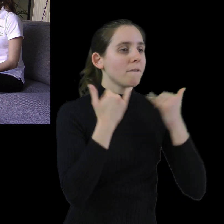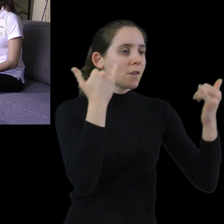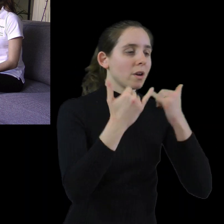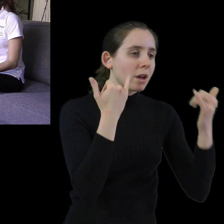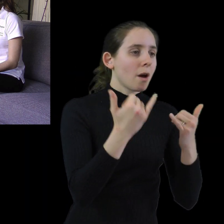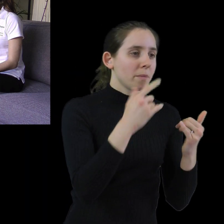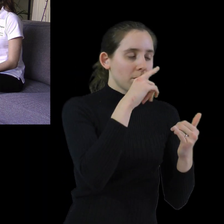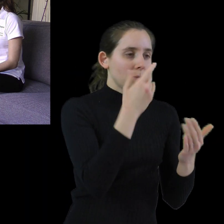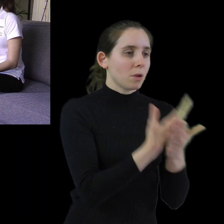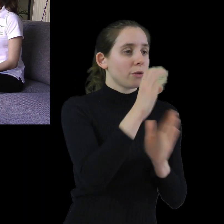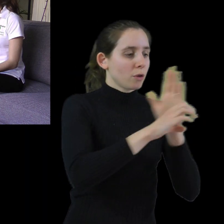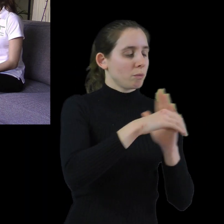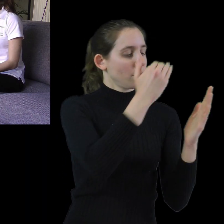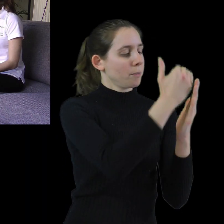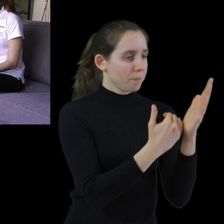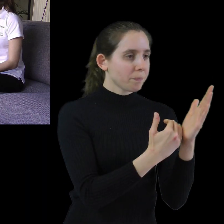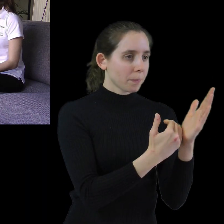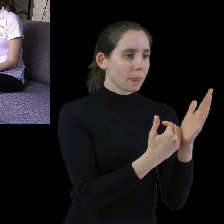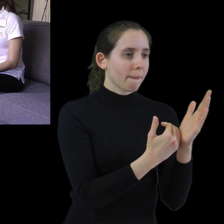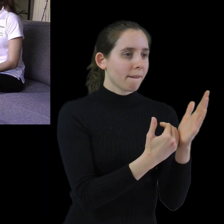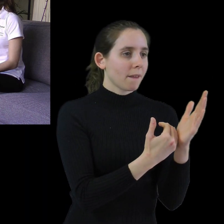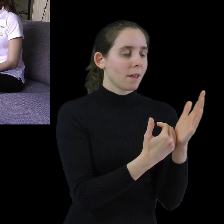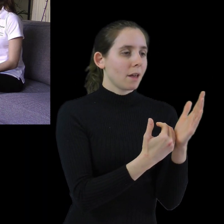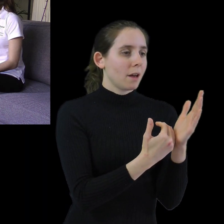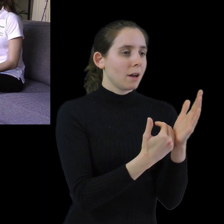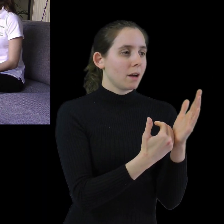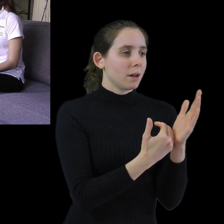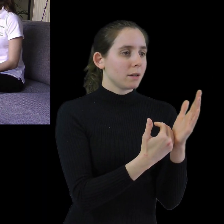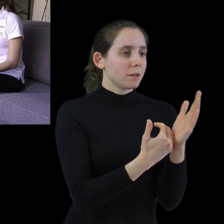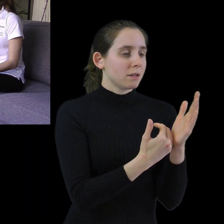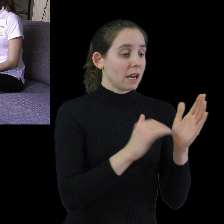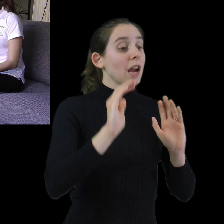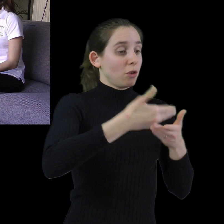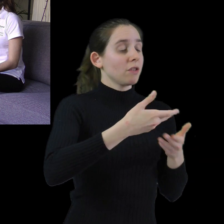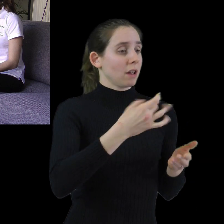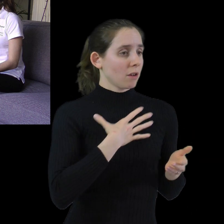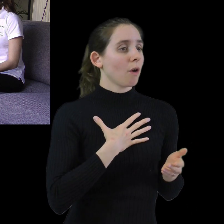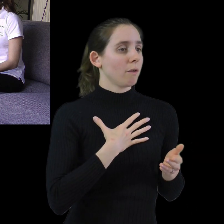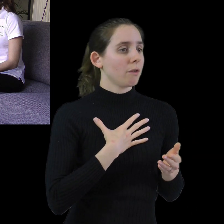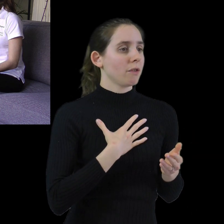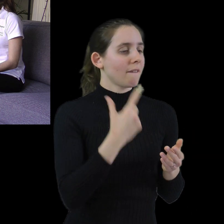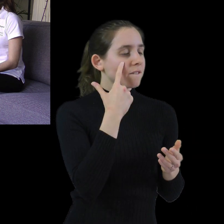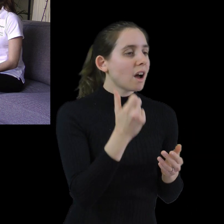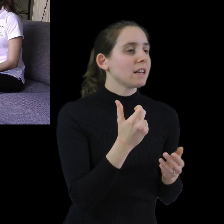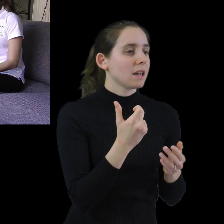the folk on our database, and just introducing ourselves, finding out what